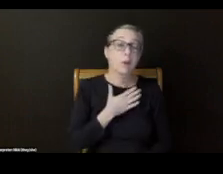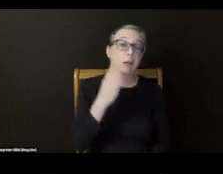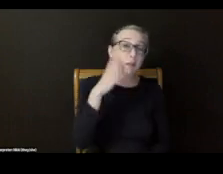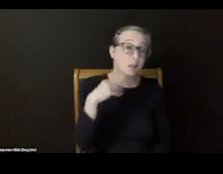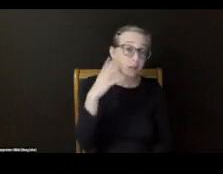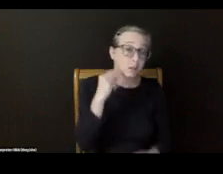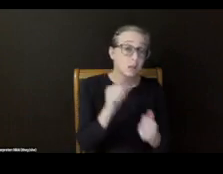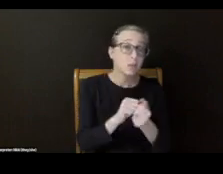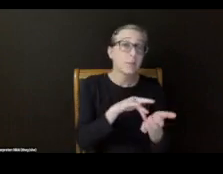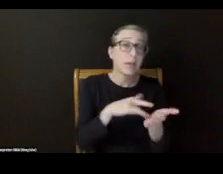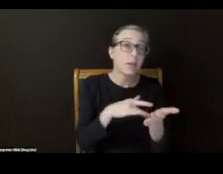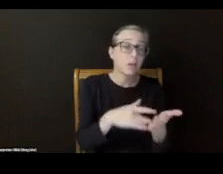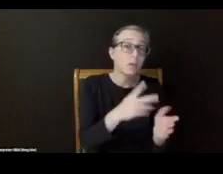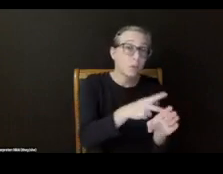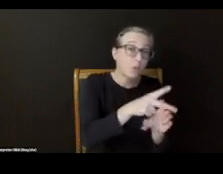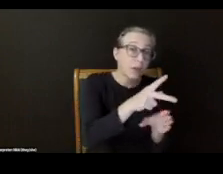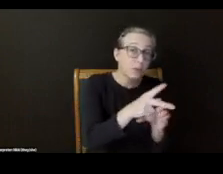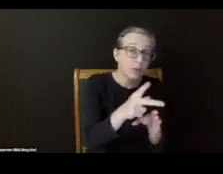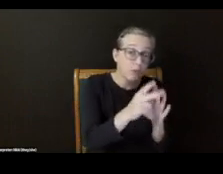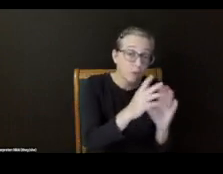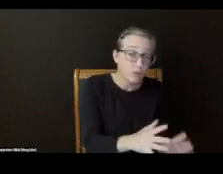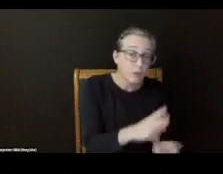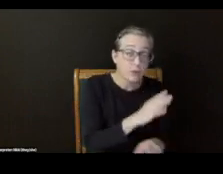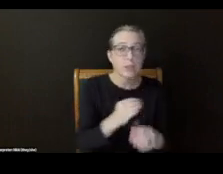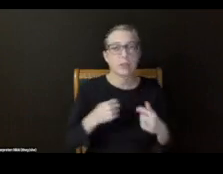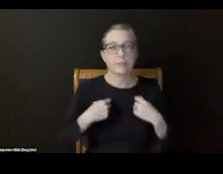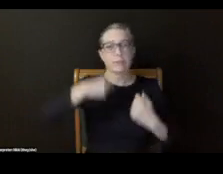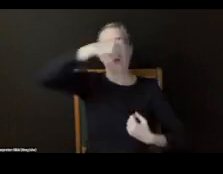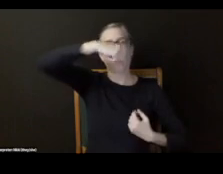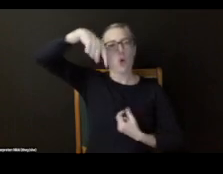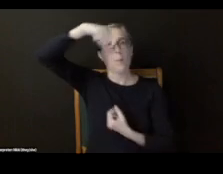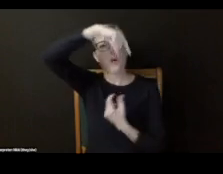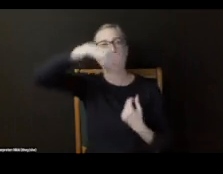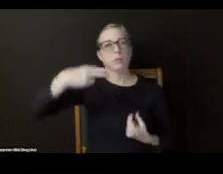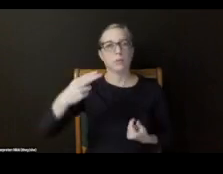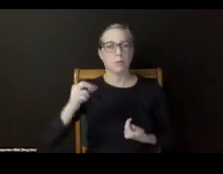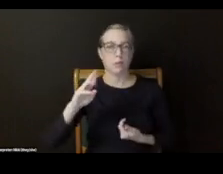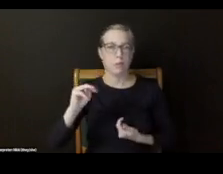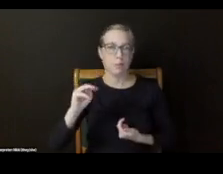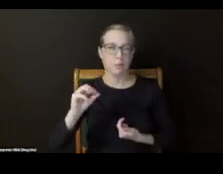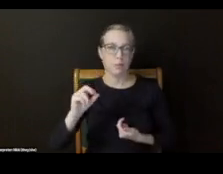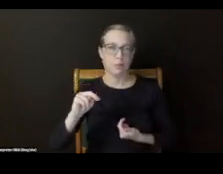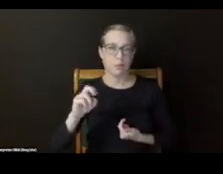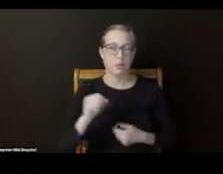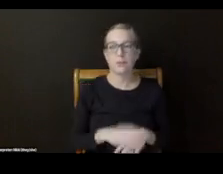hormones and bringing any baby home was not the most positive.